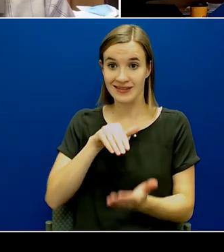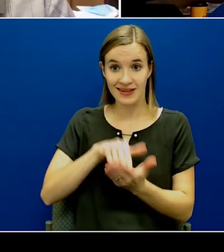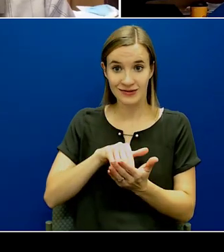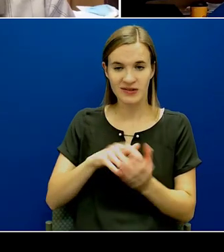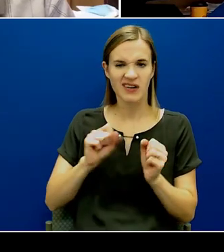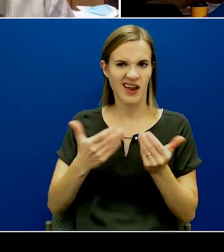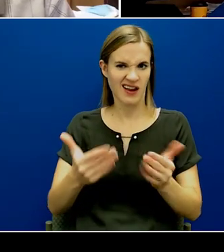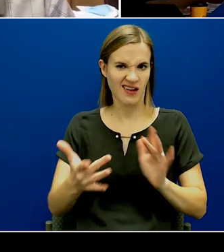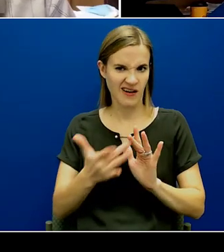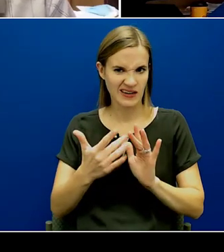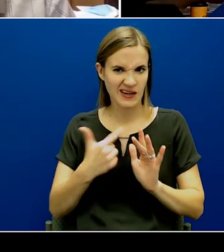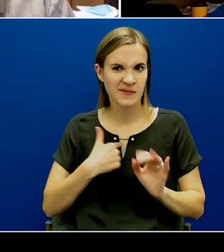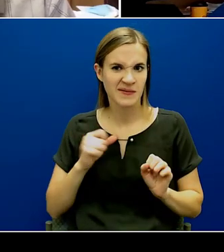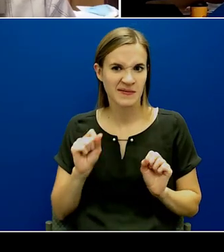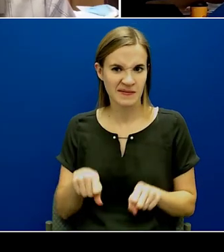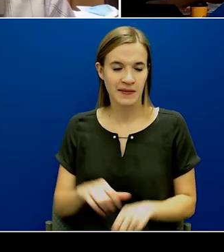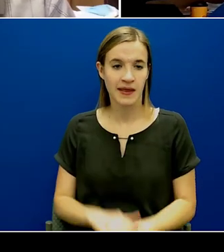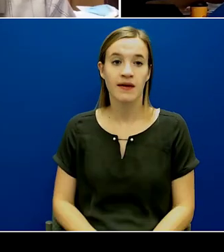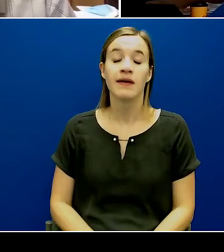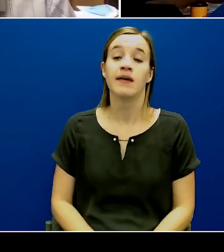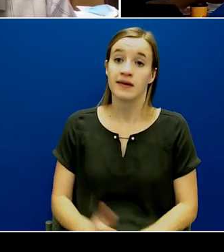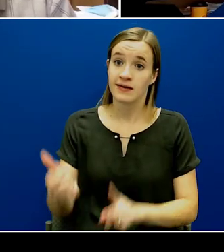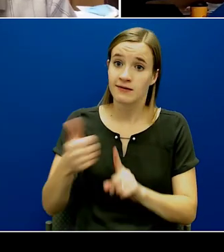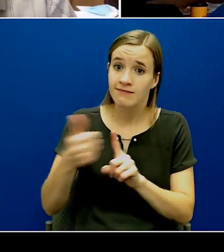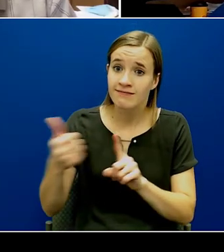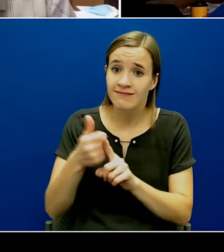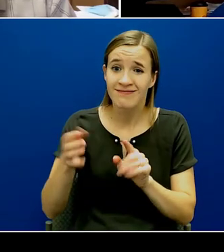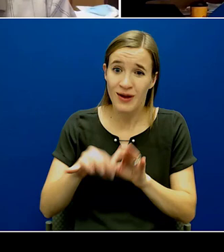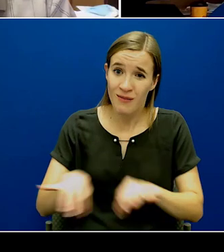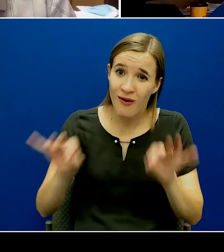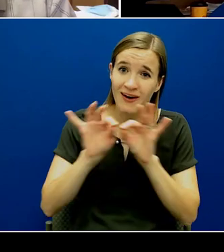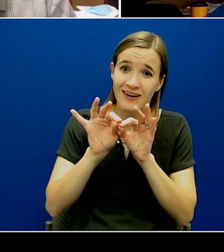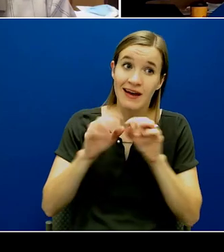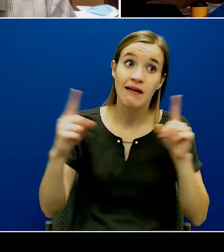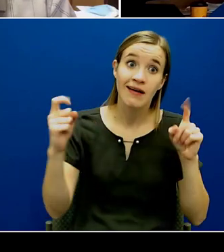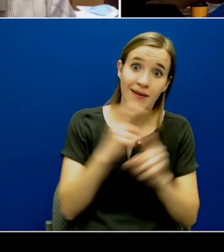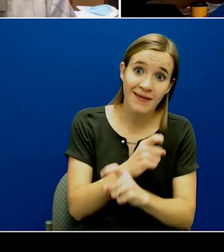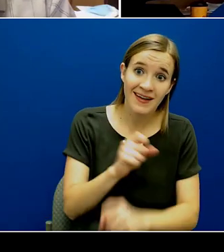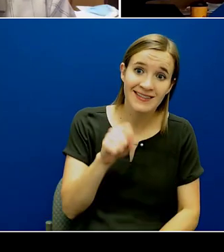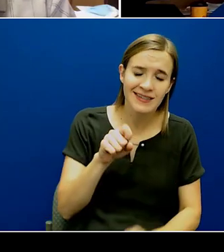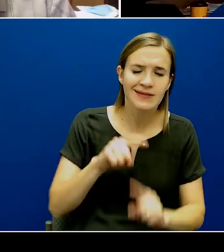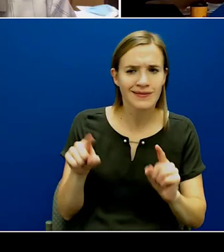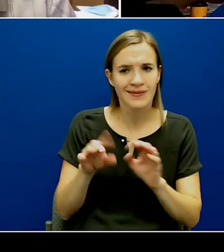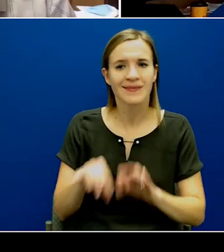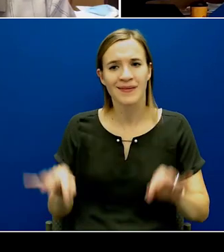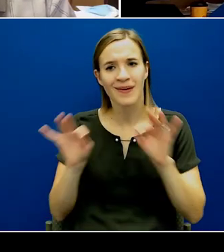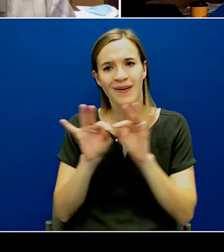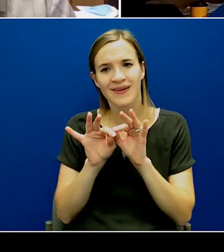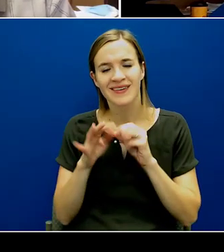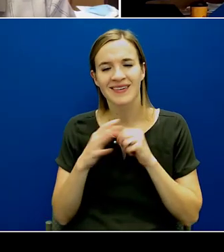important. It's complex. And what you'll often find when you dig into it is there's a